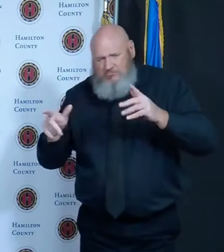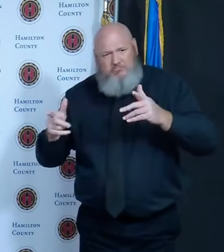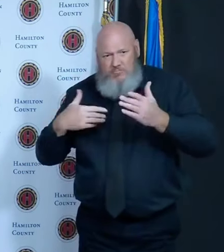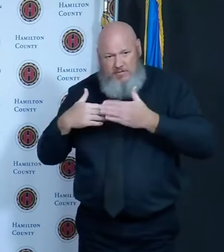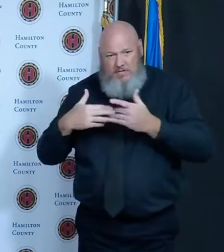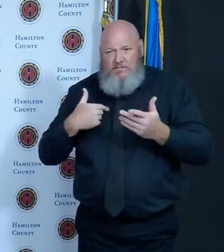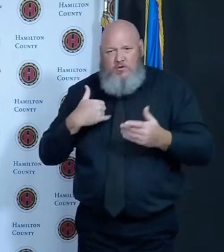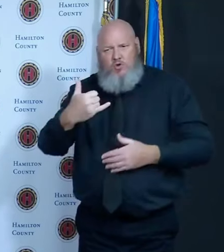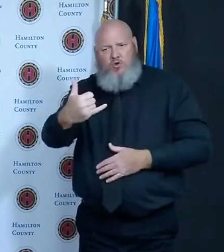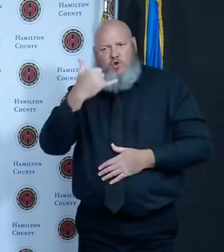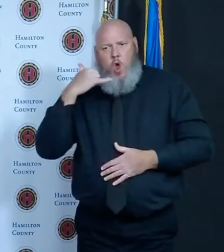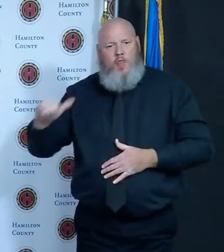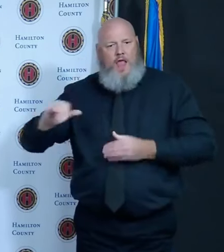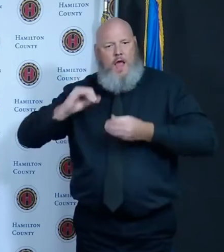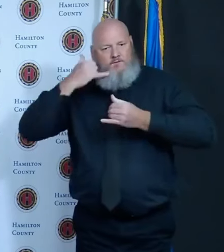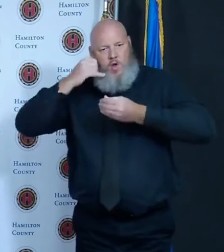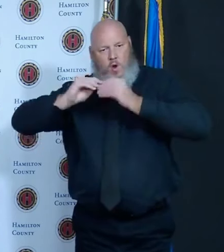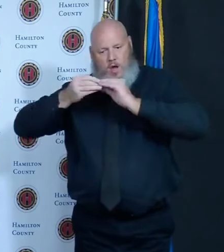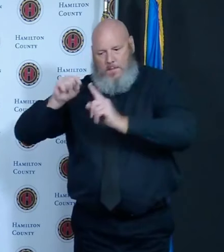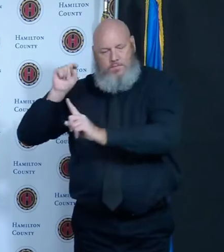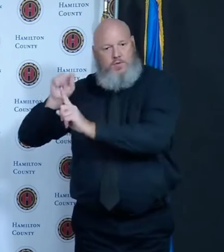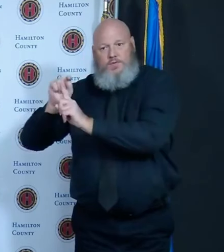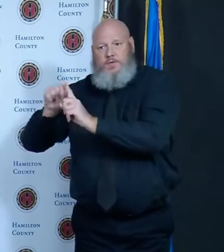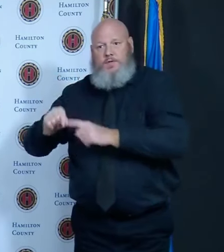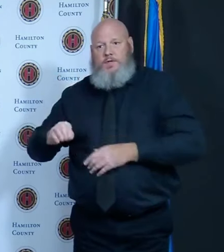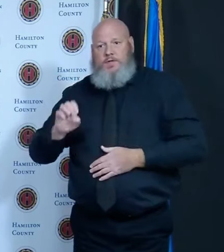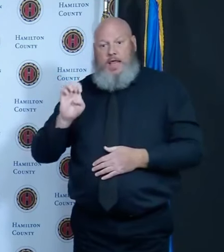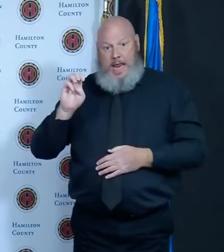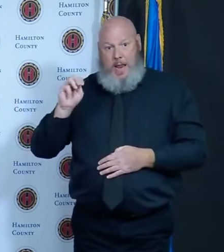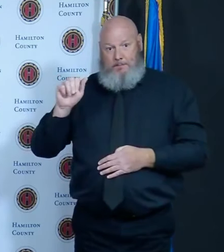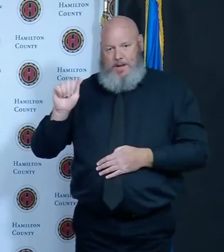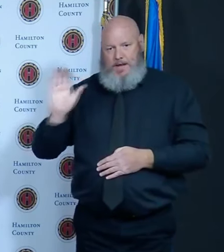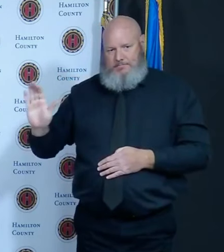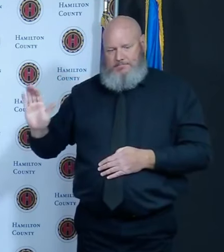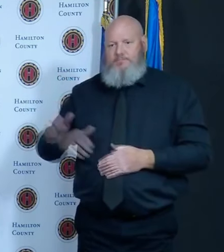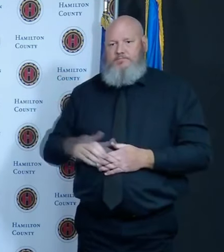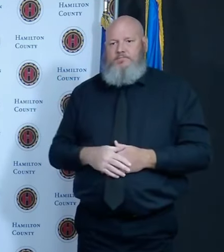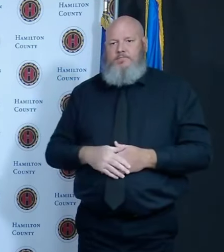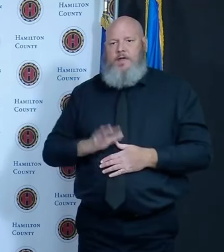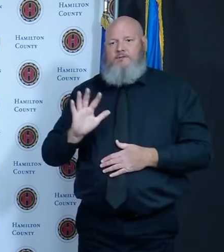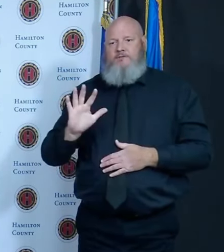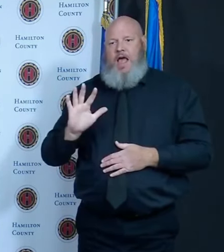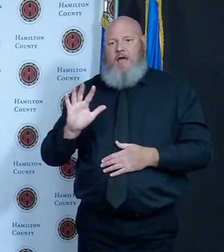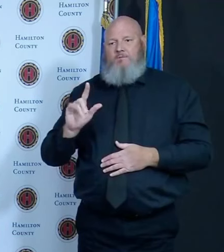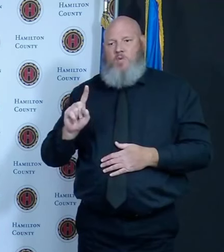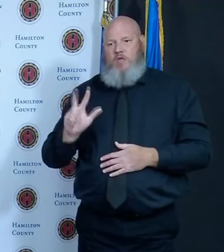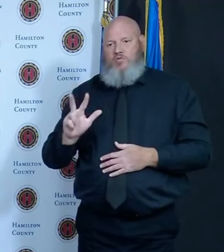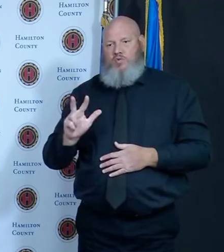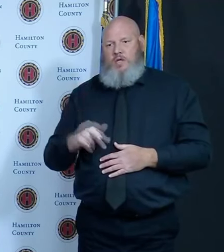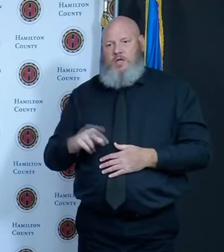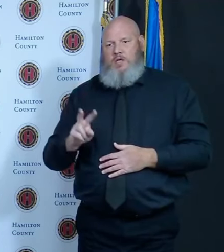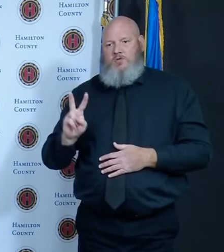number the hotline over at EMA is 263-8200